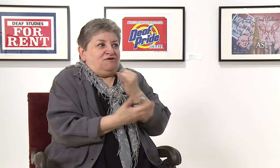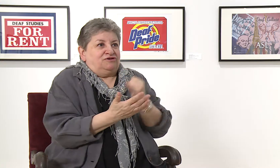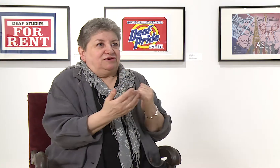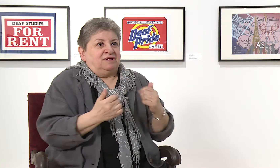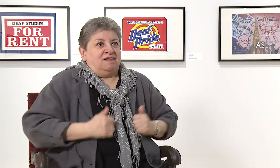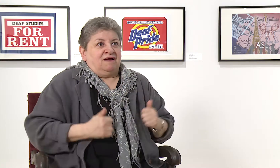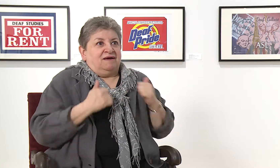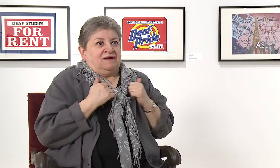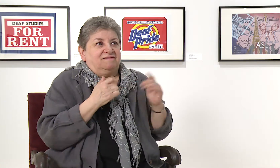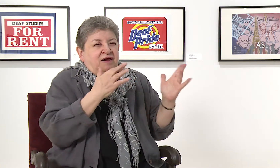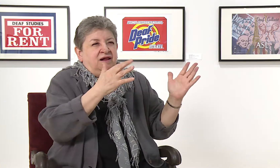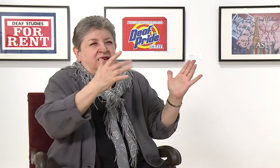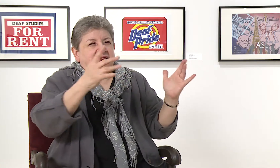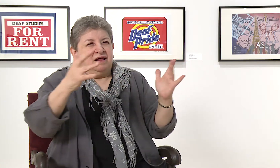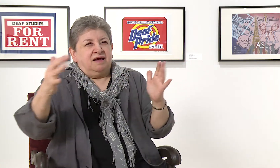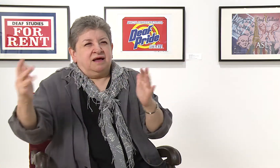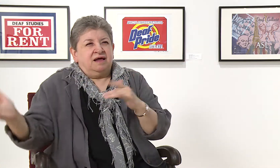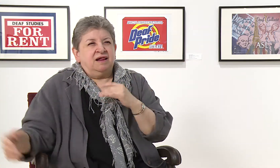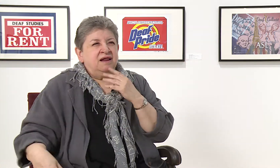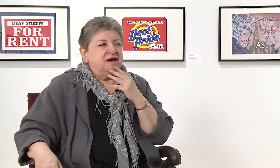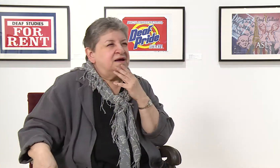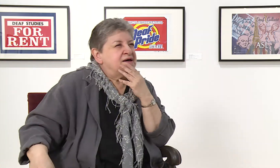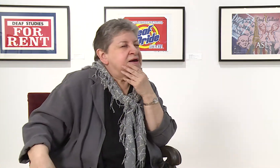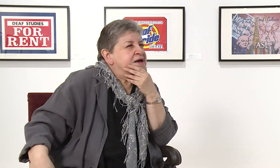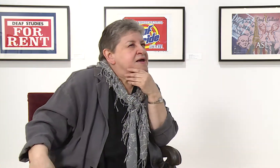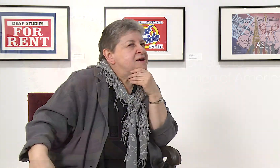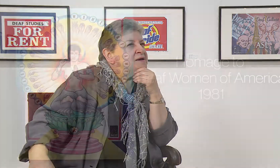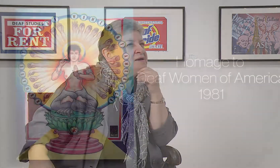We wanted to keep Deaf Art alive as much as possible.